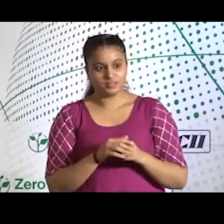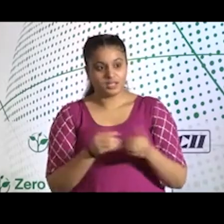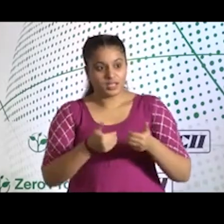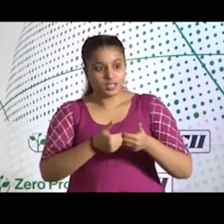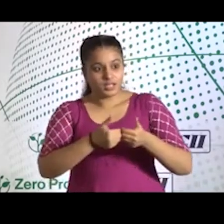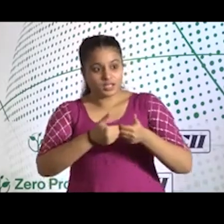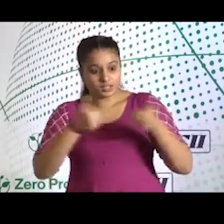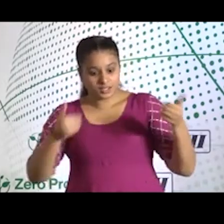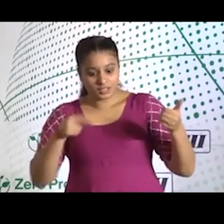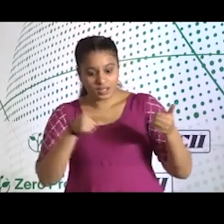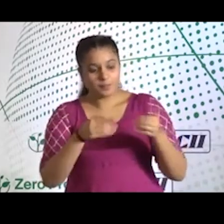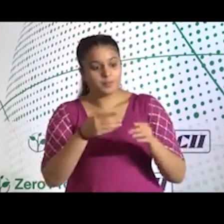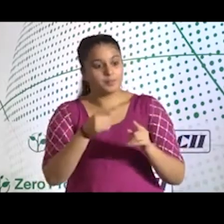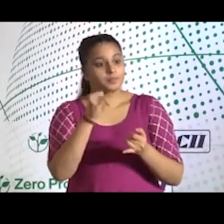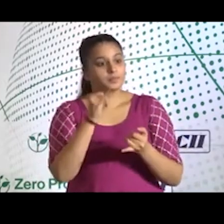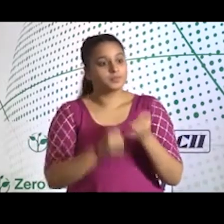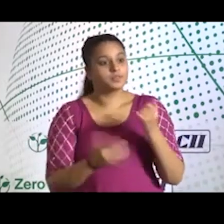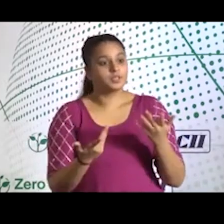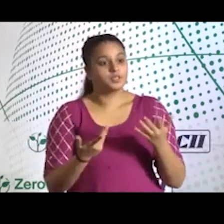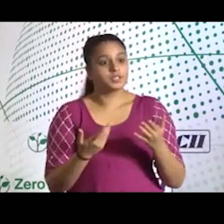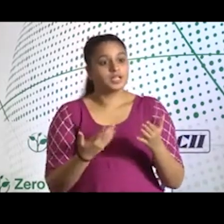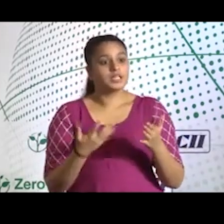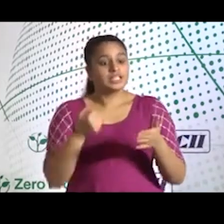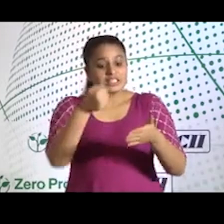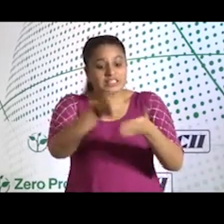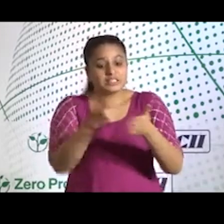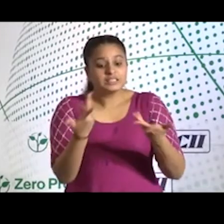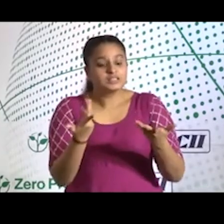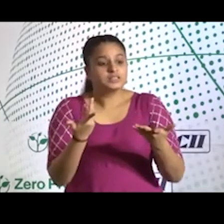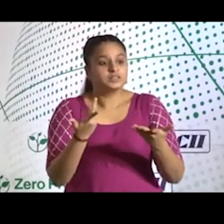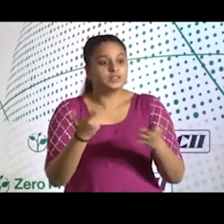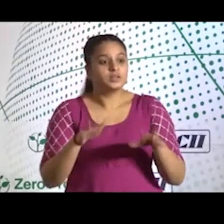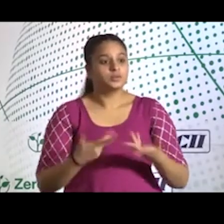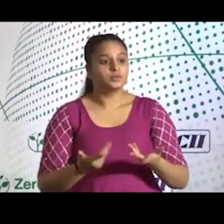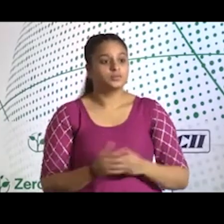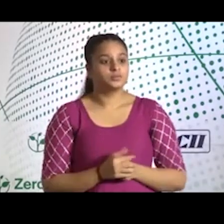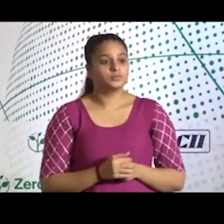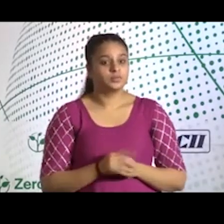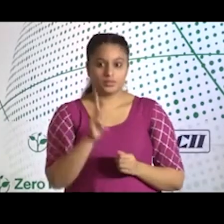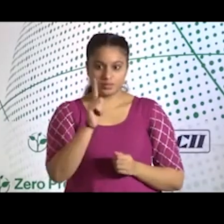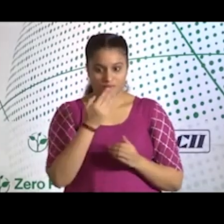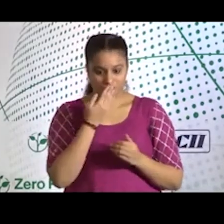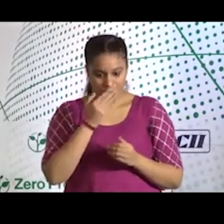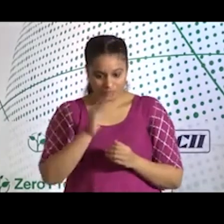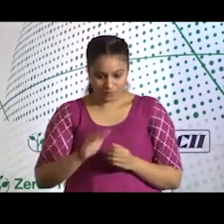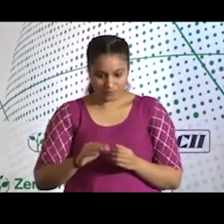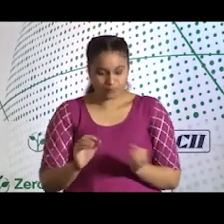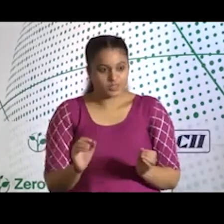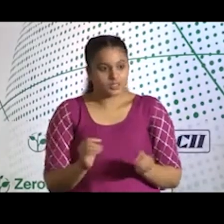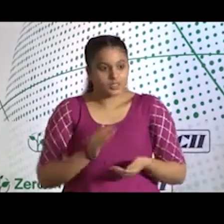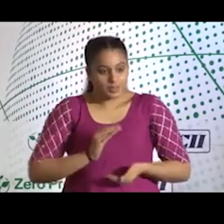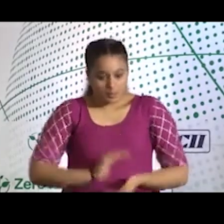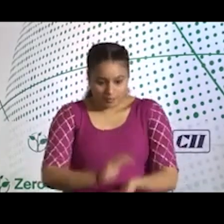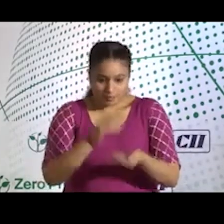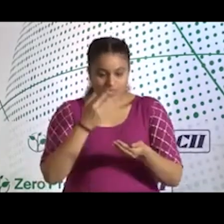till the last mile, I would say reaching till the last mile, a child born in a family,